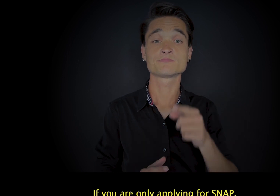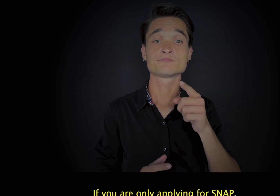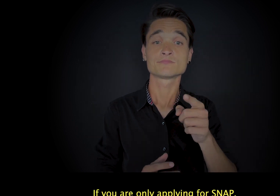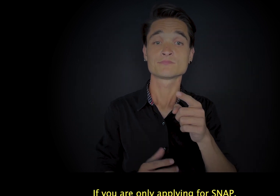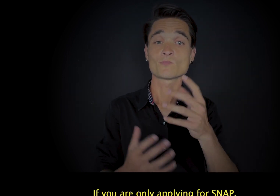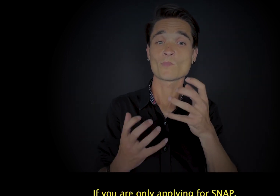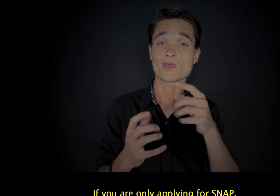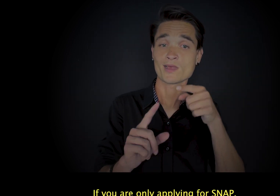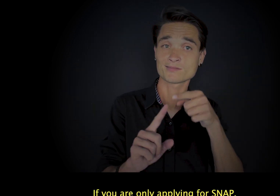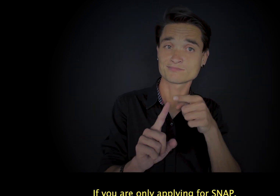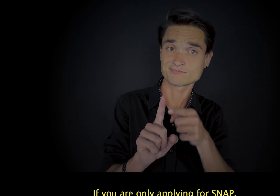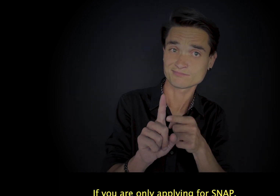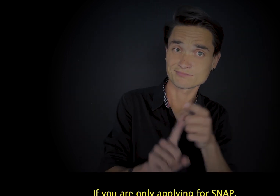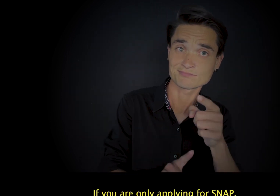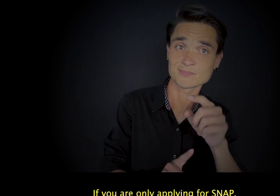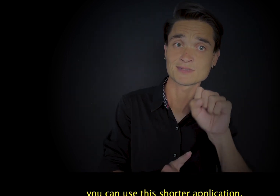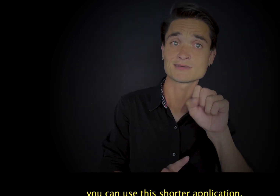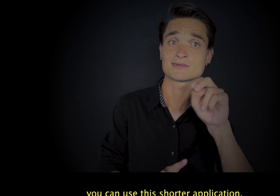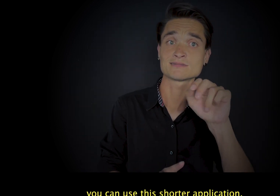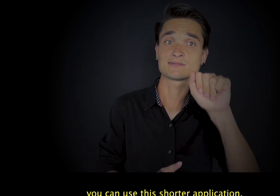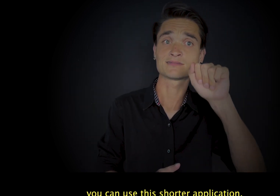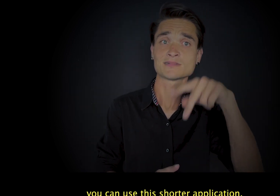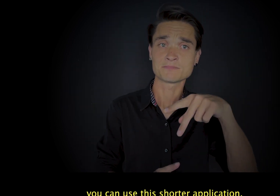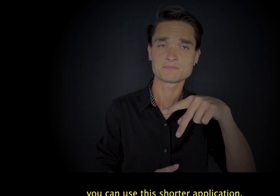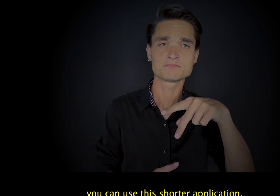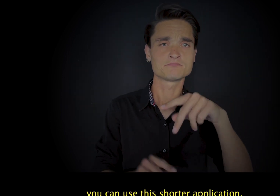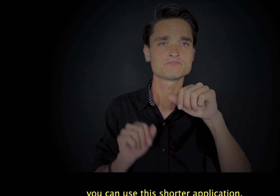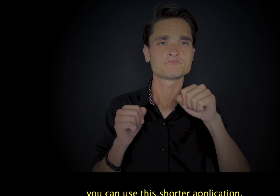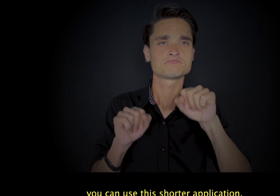If you are only applying for SNAP, you can use this shorter application.